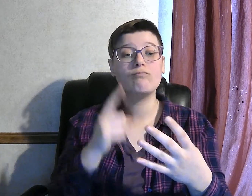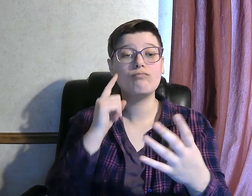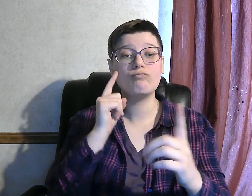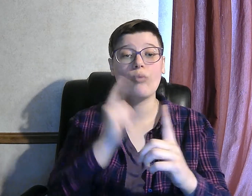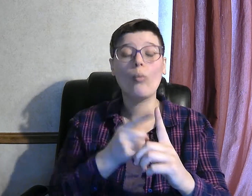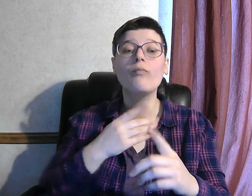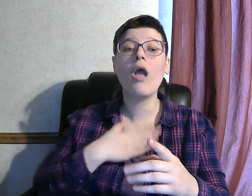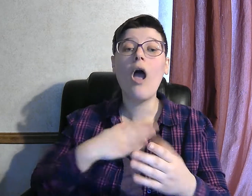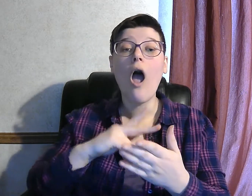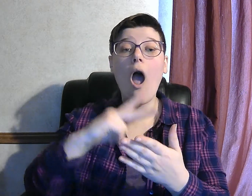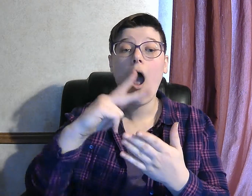My third goal: